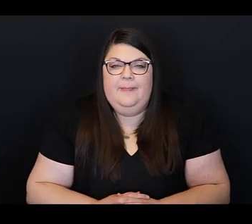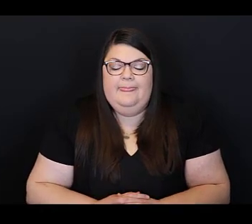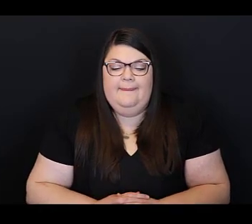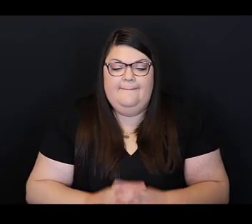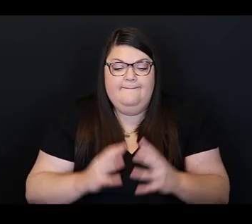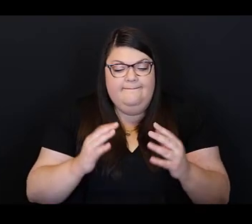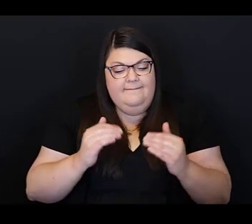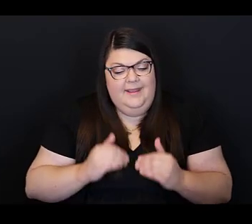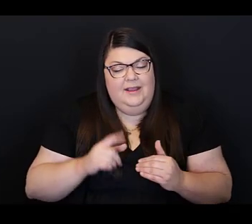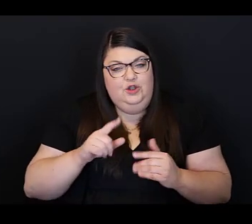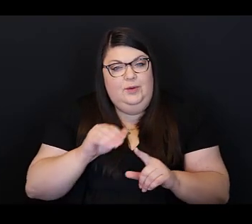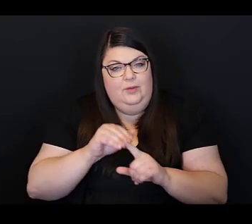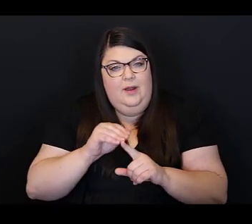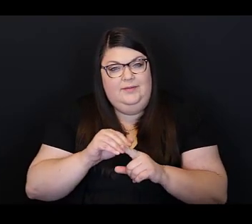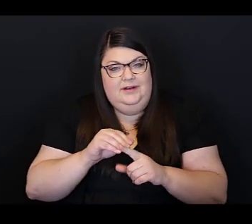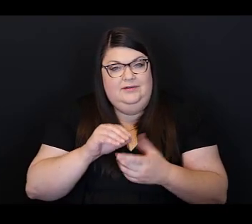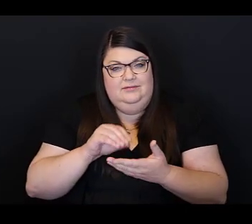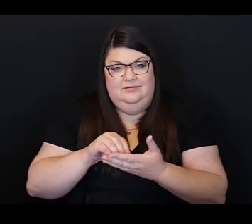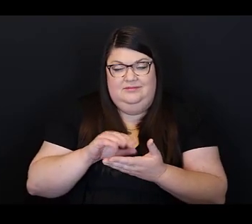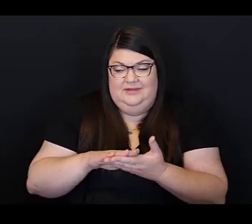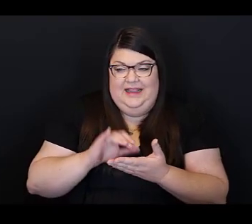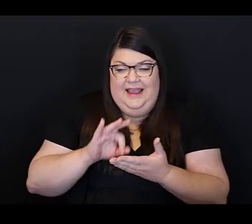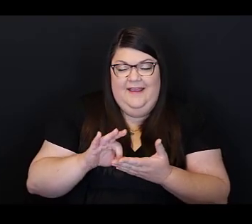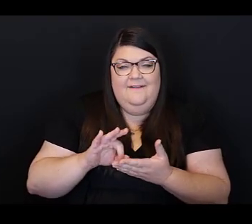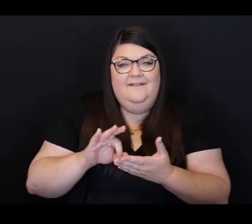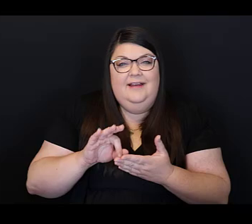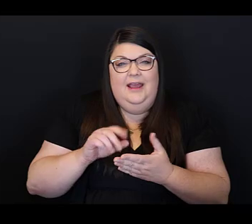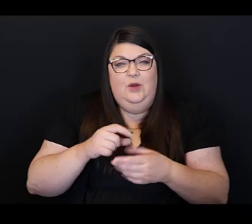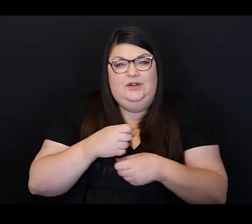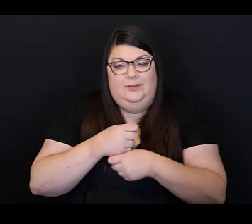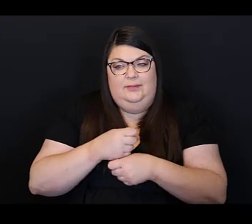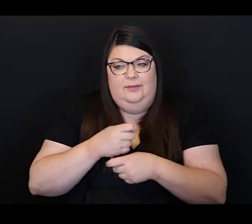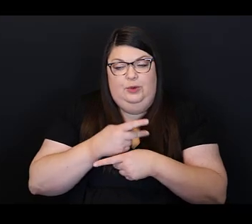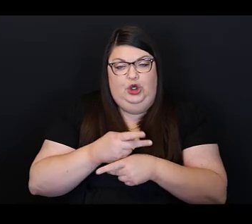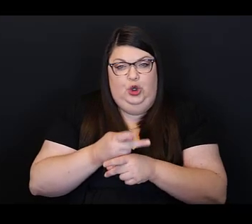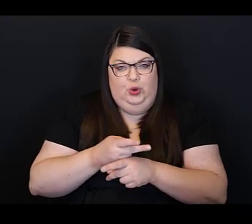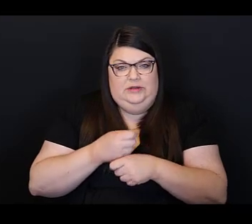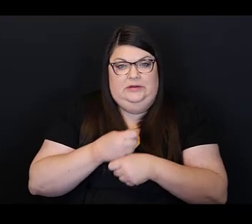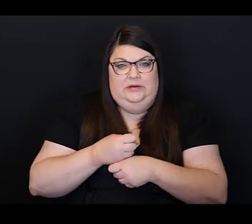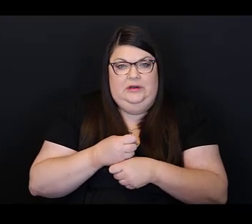Next, you will be prompted to indicate if the material was produced under one of several RSA